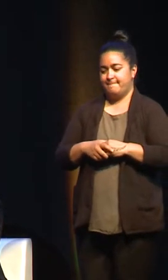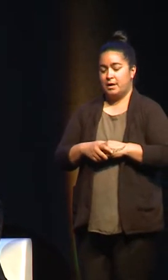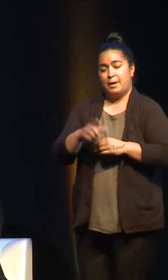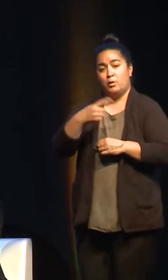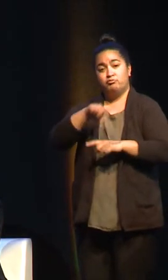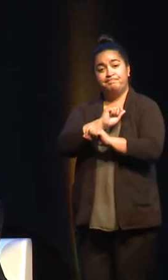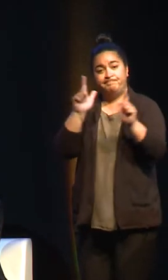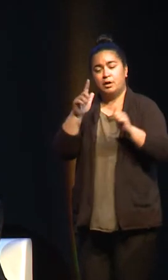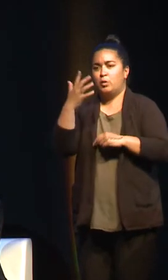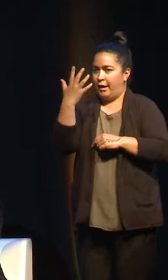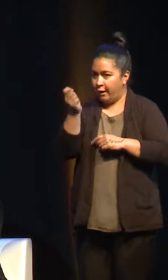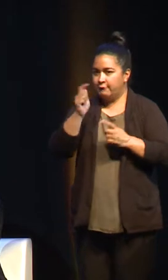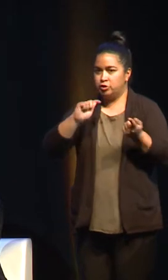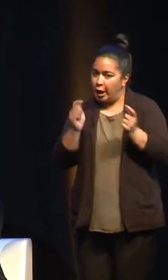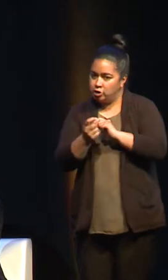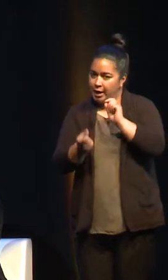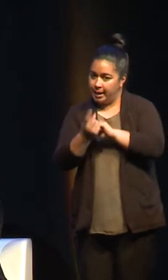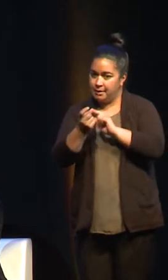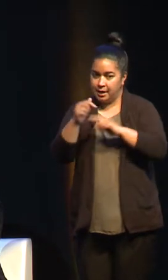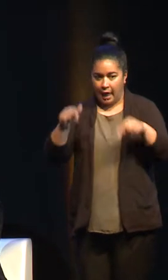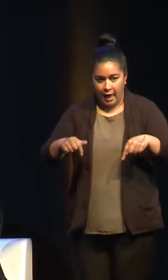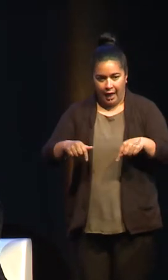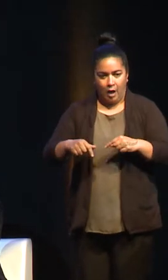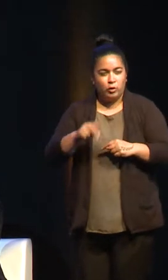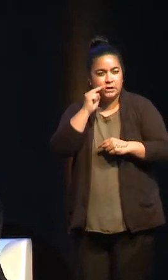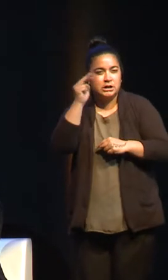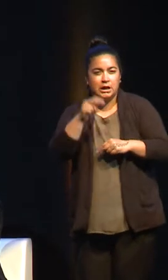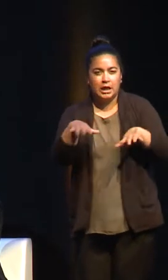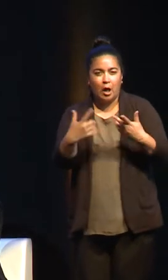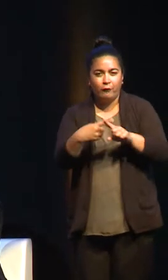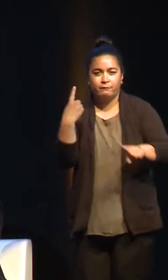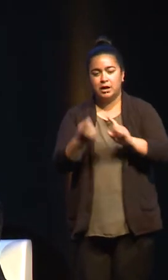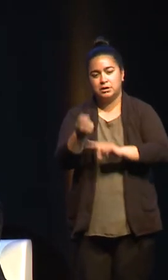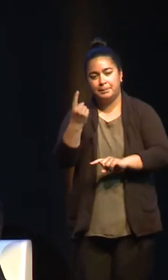is a transition happening. We've got our view of the pace of that and all of that has some